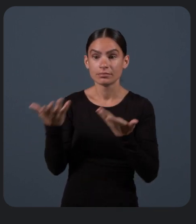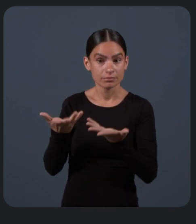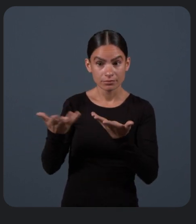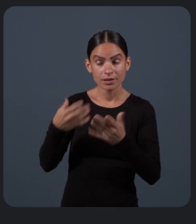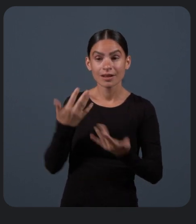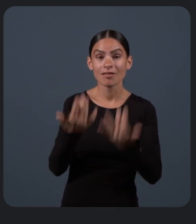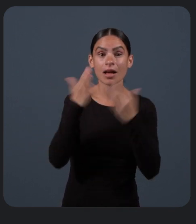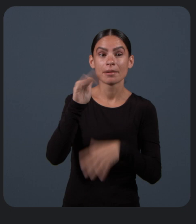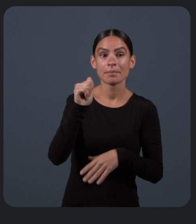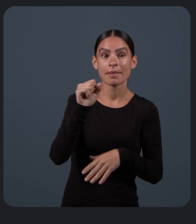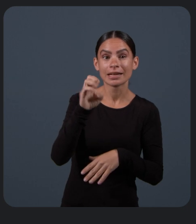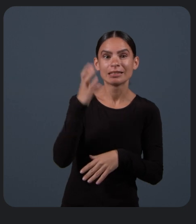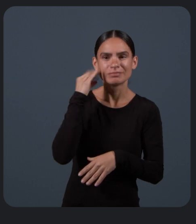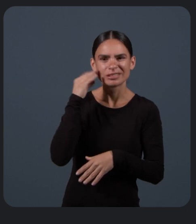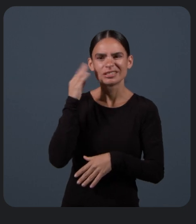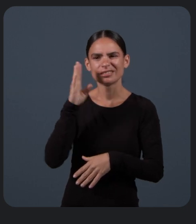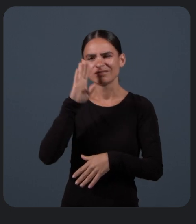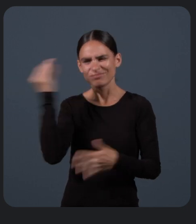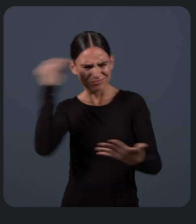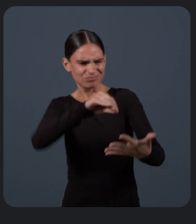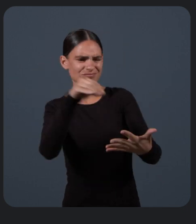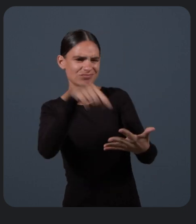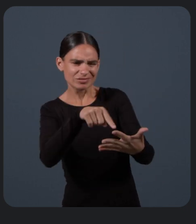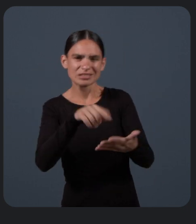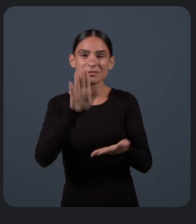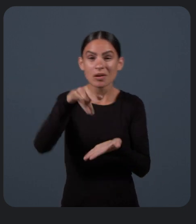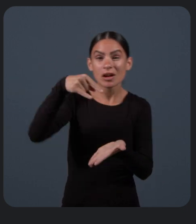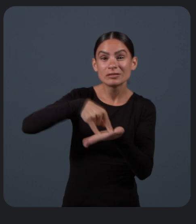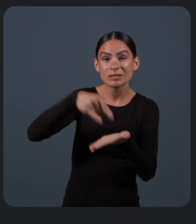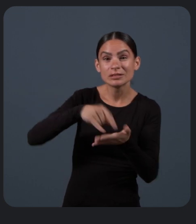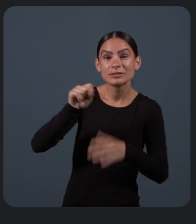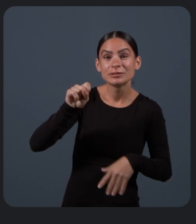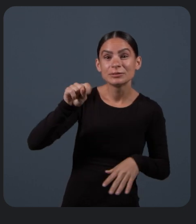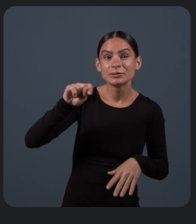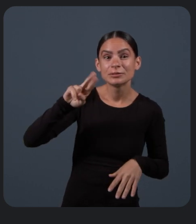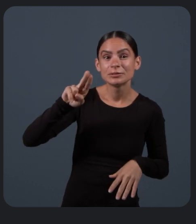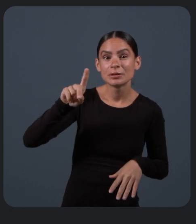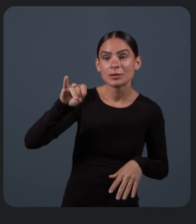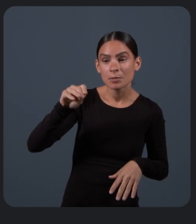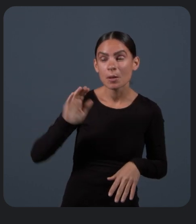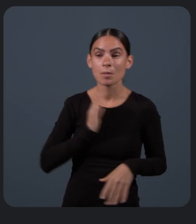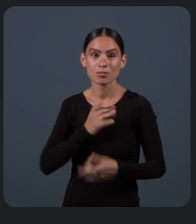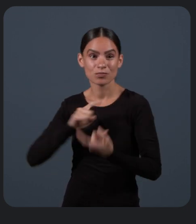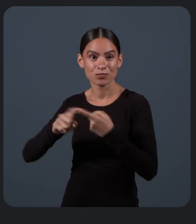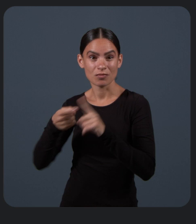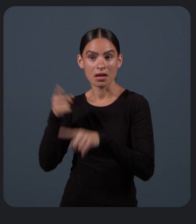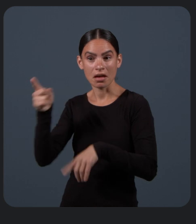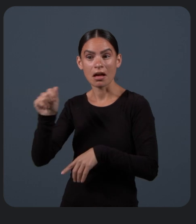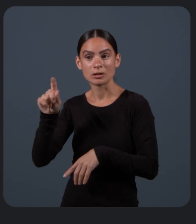directly to Android Studio. Now our friends at Adobe got a sneak peek and said the integration directly